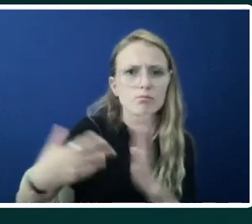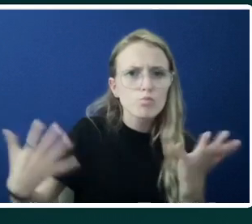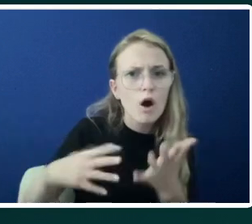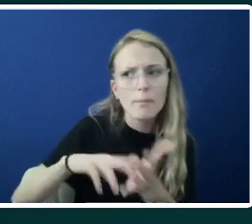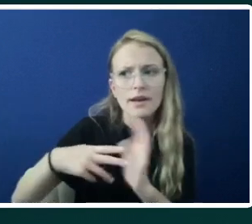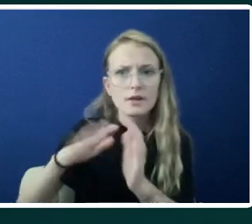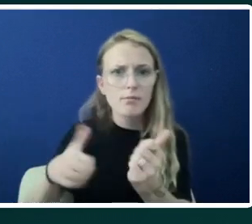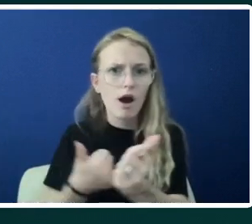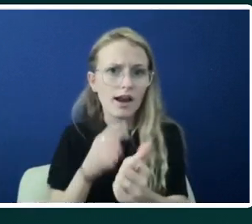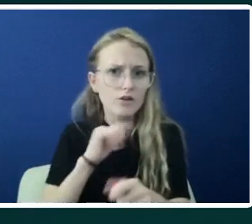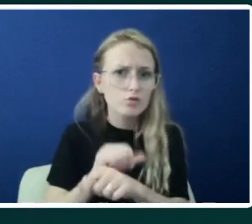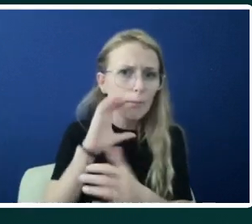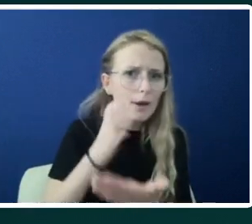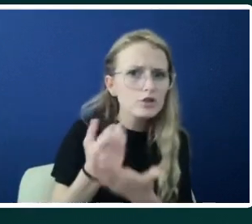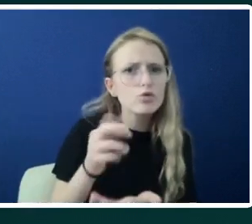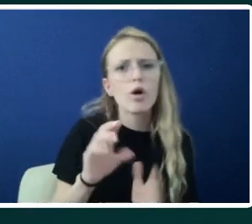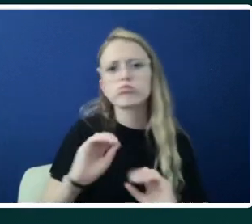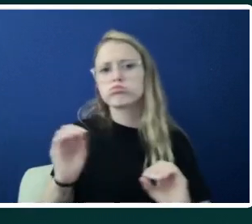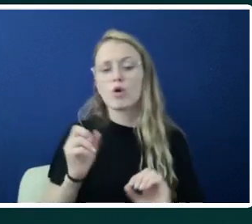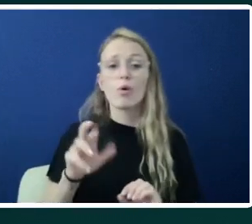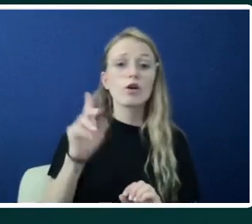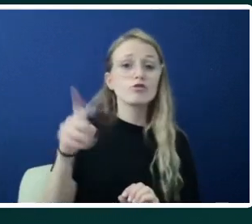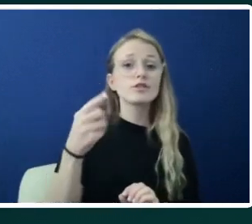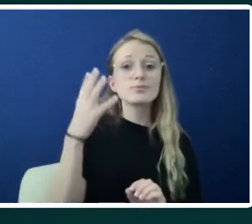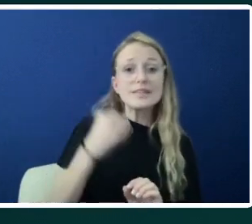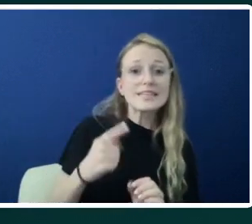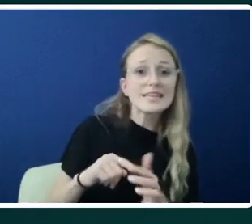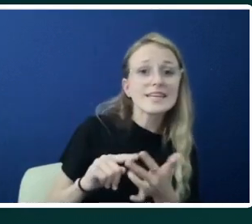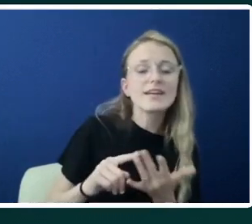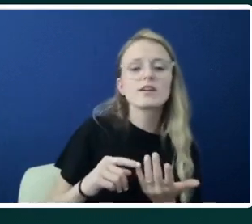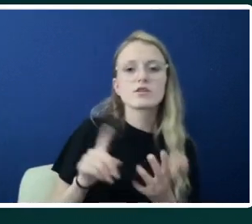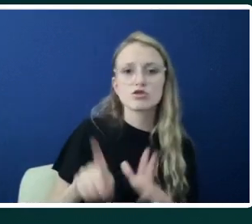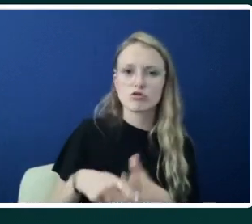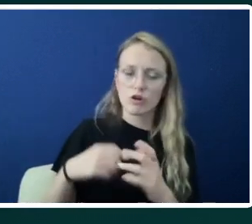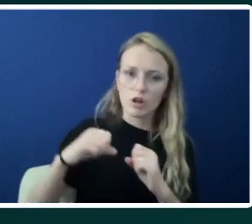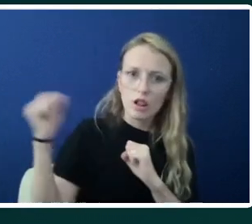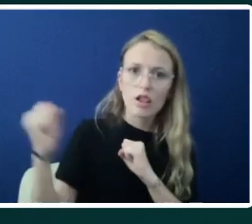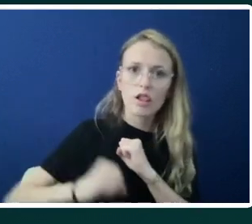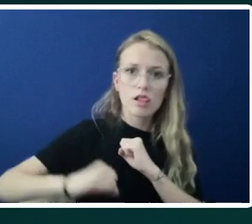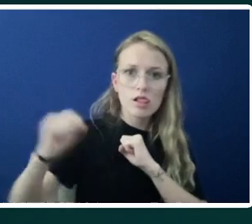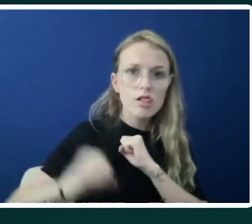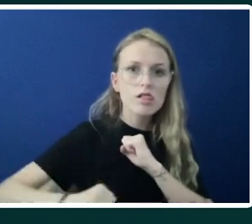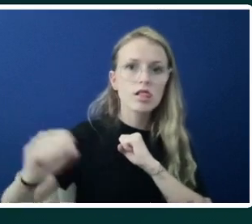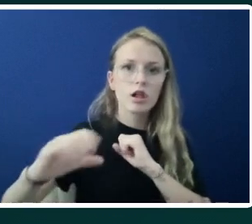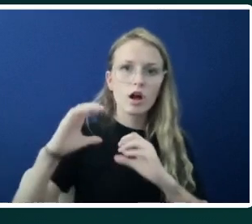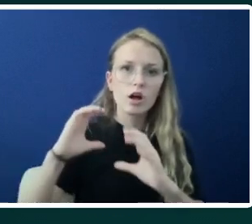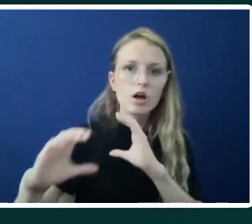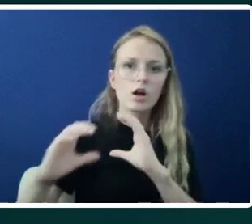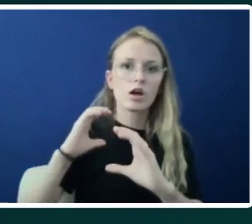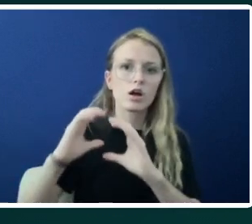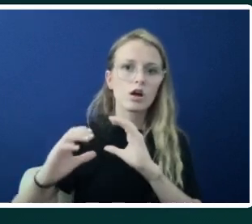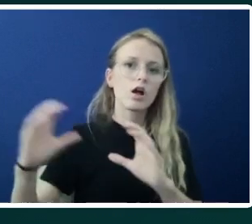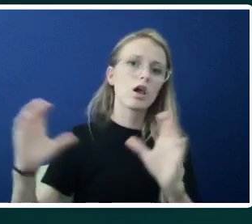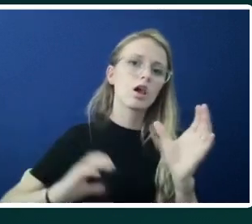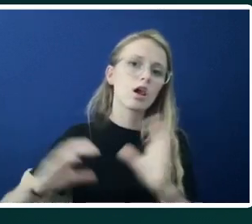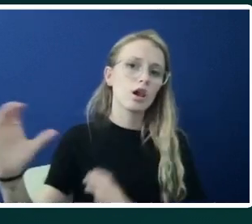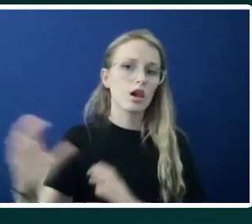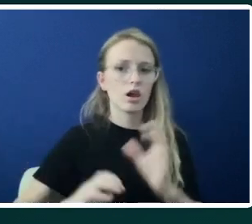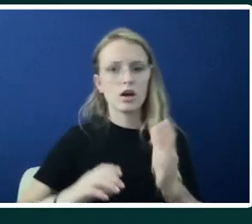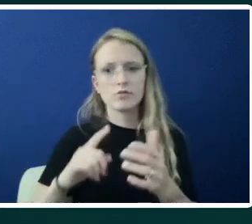image, you know? And then that spurred this very long conversation that they ended up having of, you know, all the parts and pieces and what they meant -- what they mean and why they